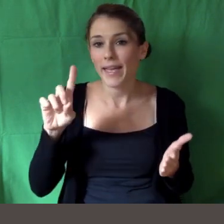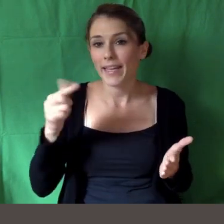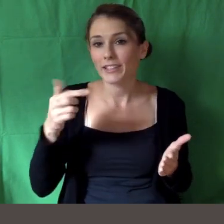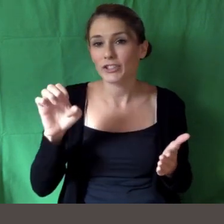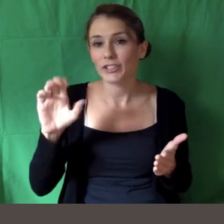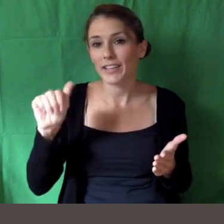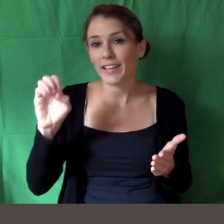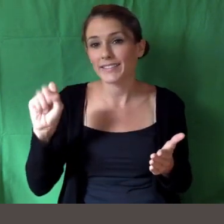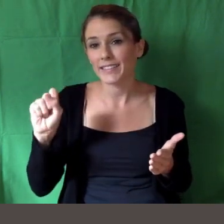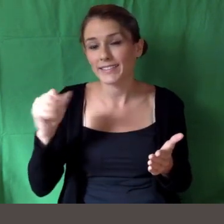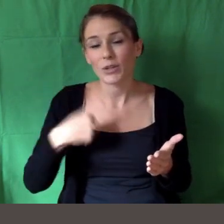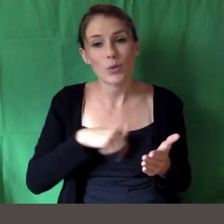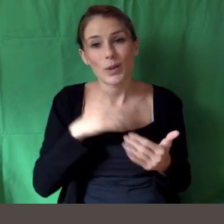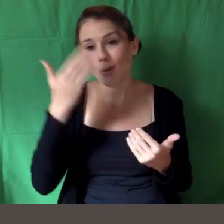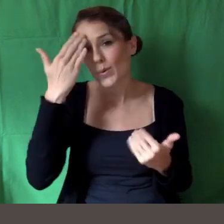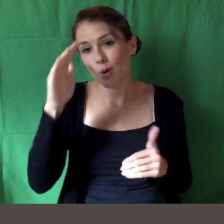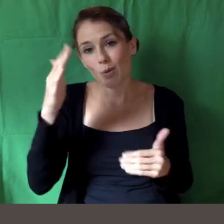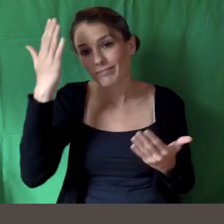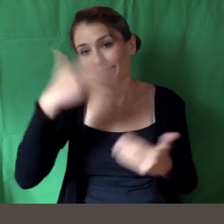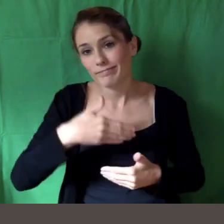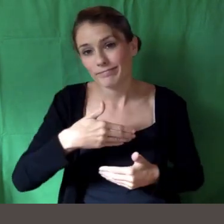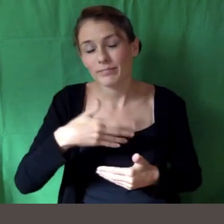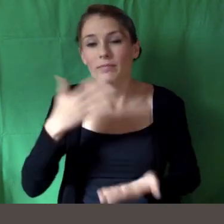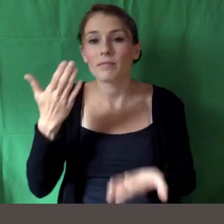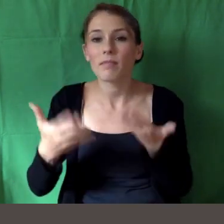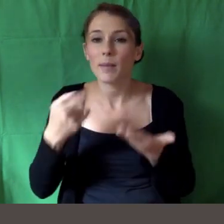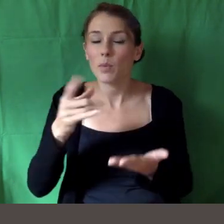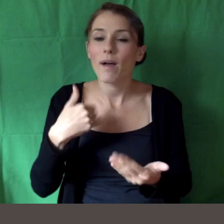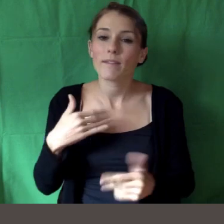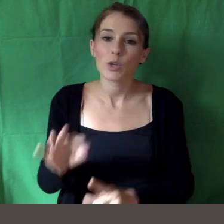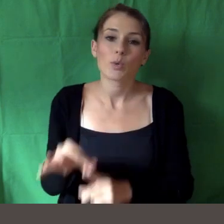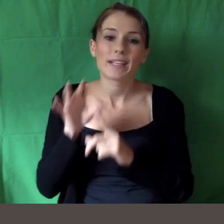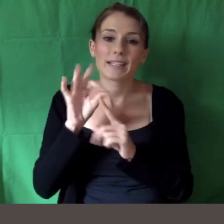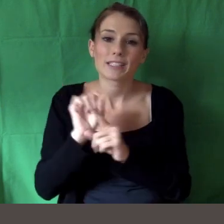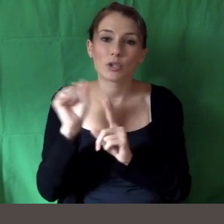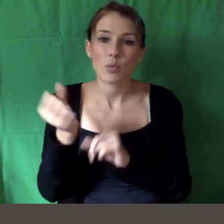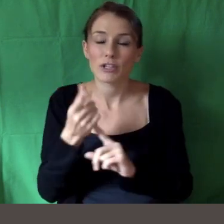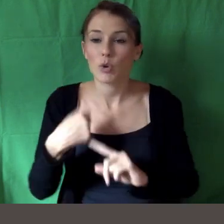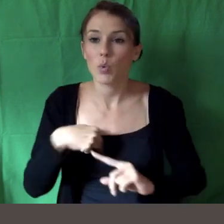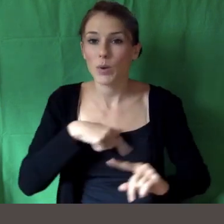about, and maybe you have a certain unique situation that we didn't know about.